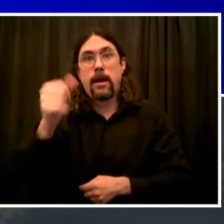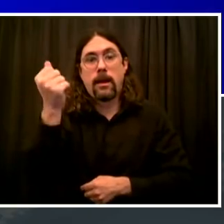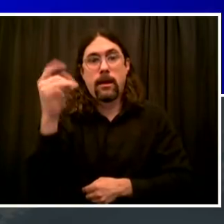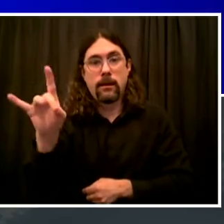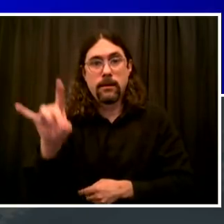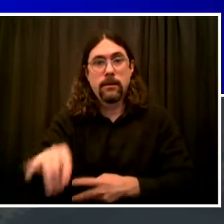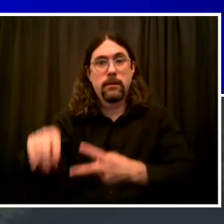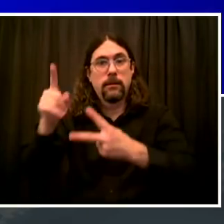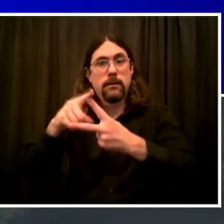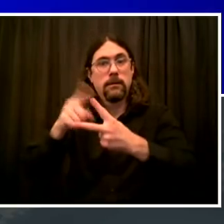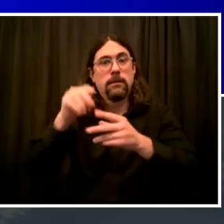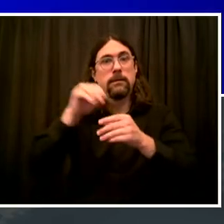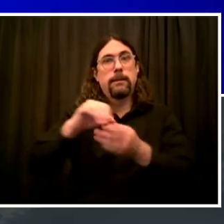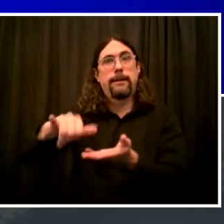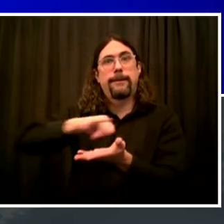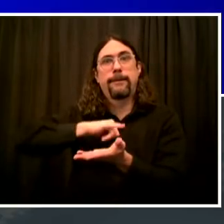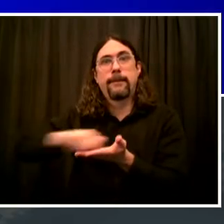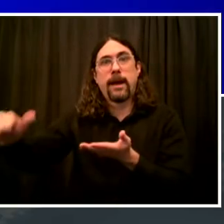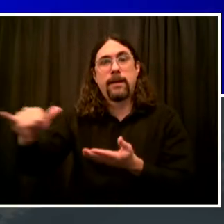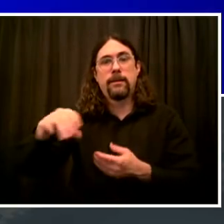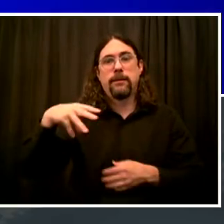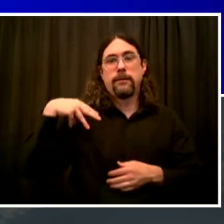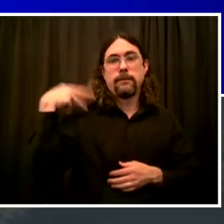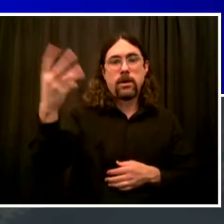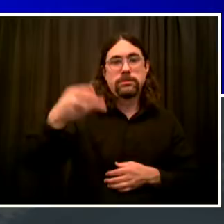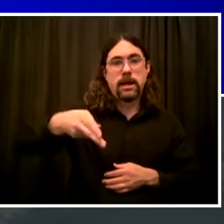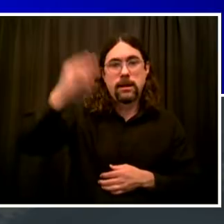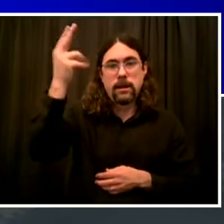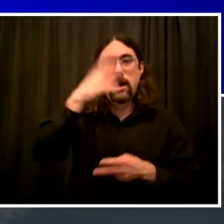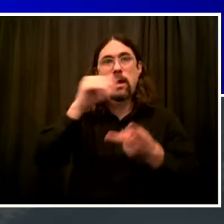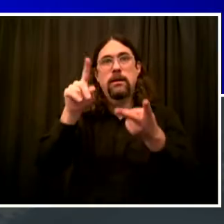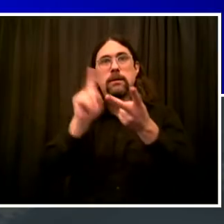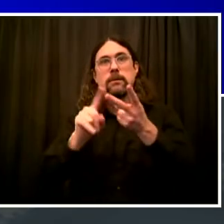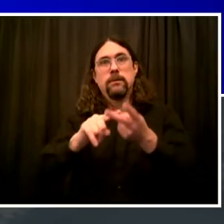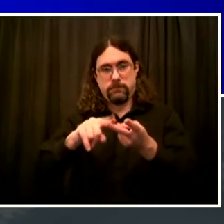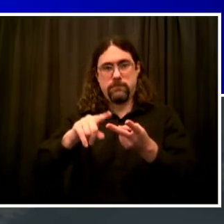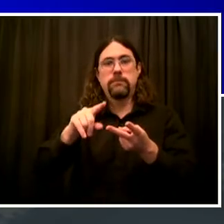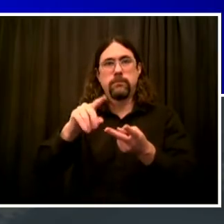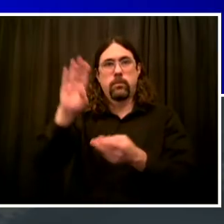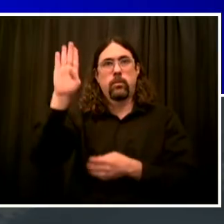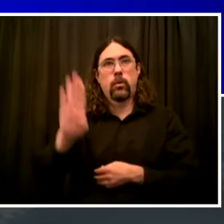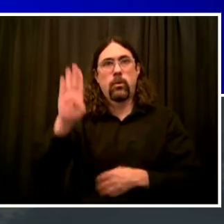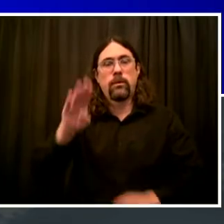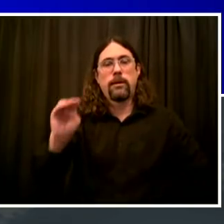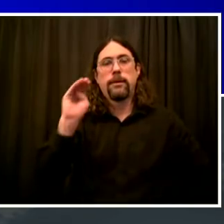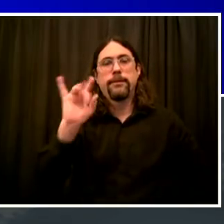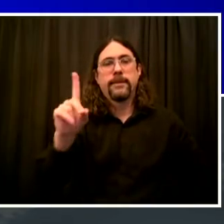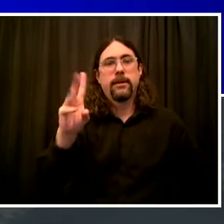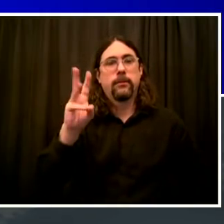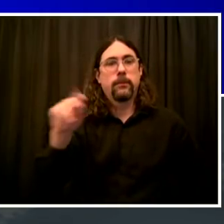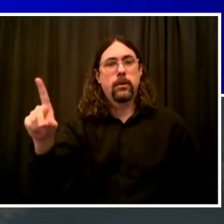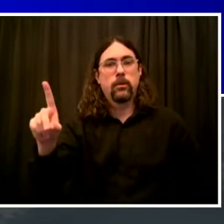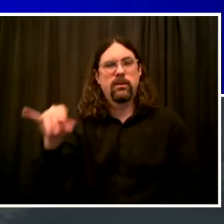MANHATTAN, THE HIGH BRIDGE REC CENTER IN WASHINONGT HEIGHTS IN BROOKLYN 1223 CONEY ISLAND AVENUE.